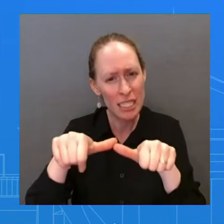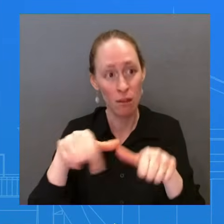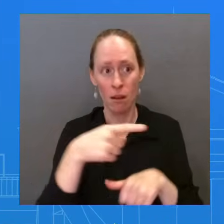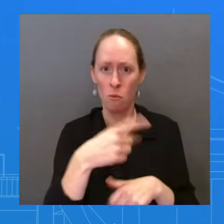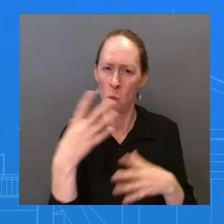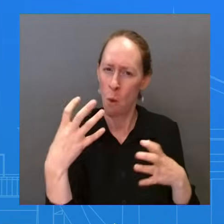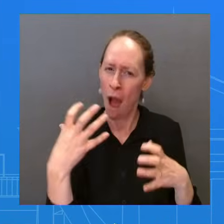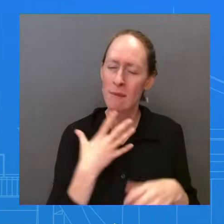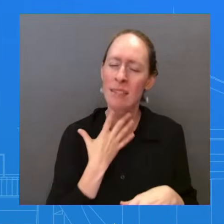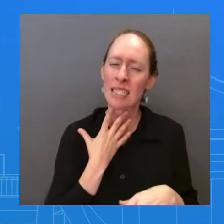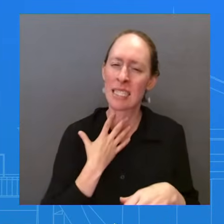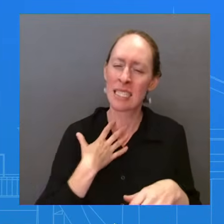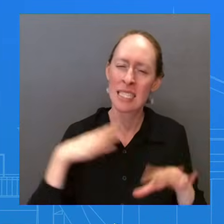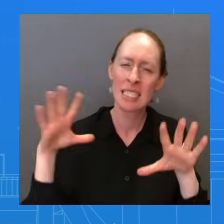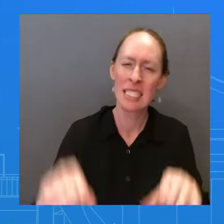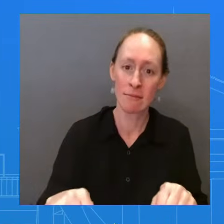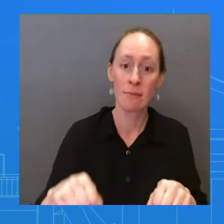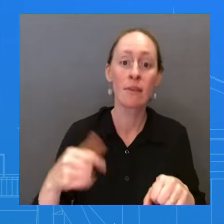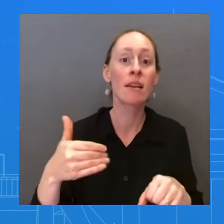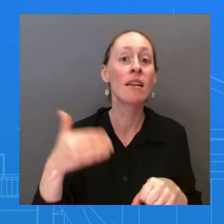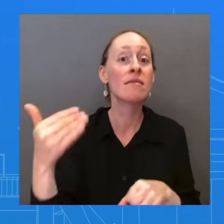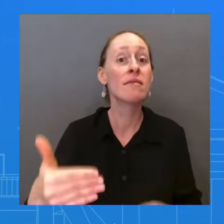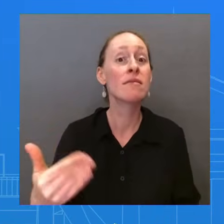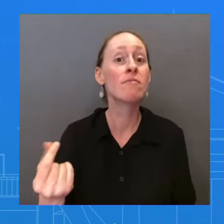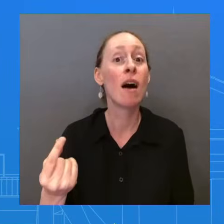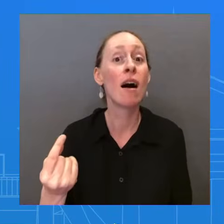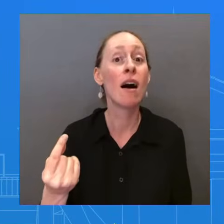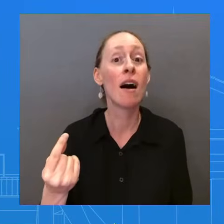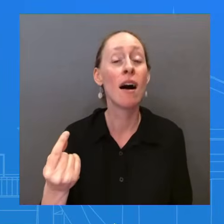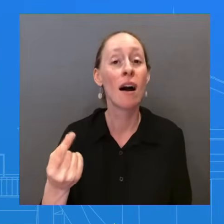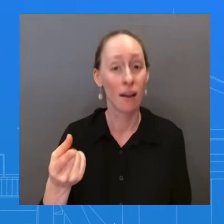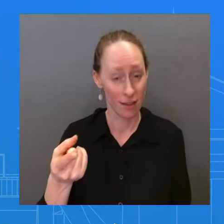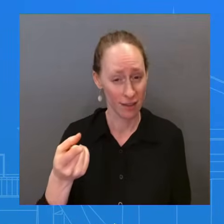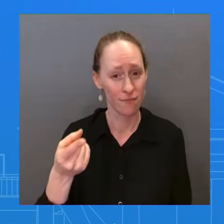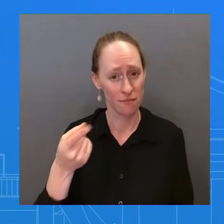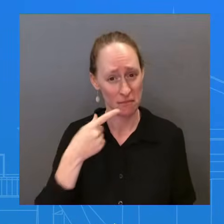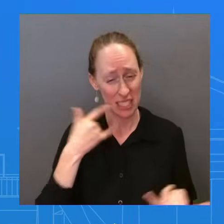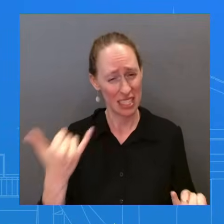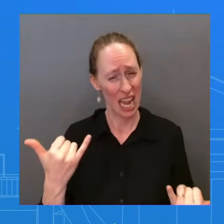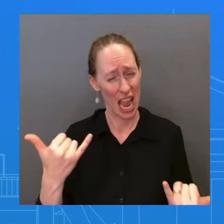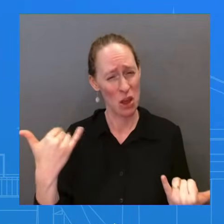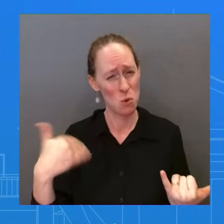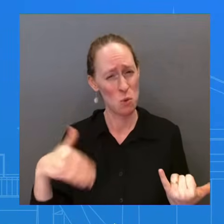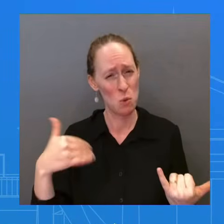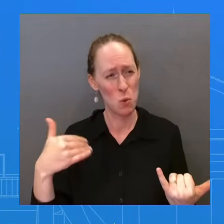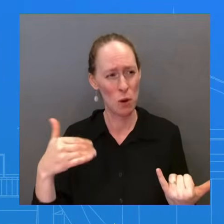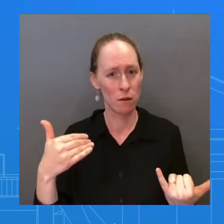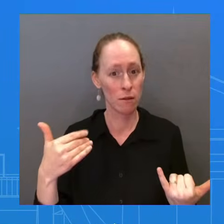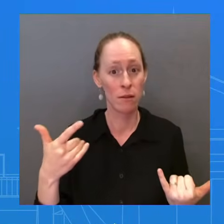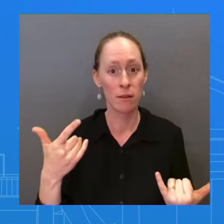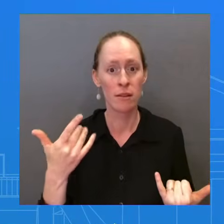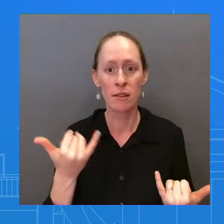is high, think about how much exorbitantly higher it would be if in fact we just simply -- all of us -- walk away from this,